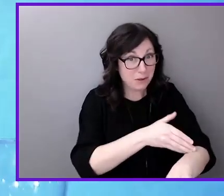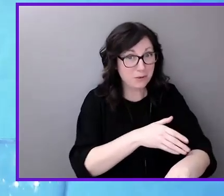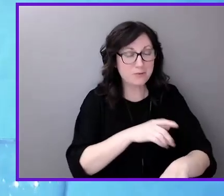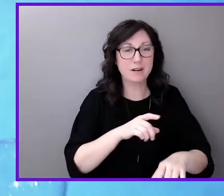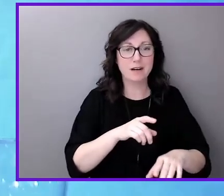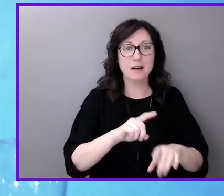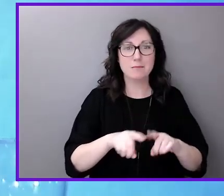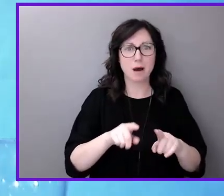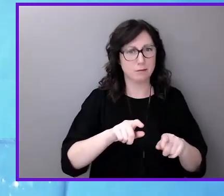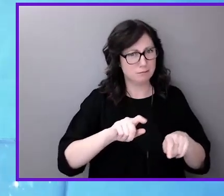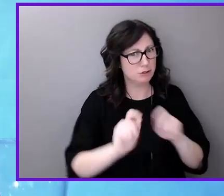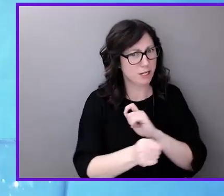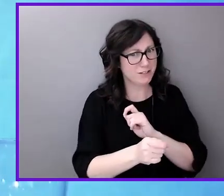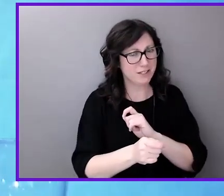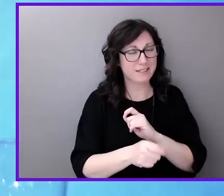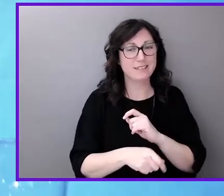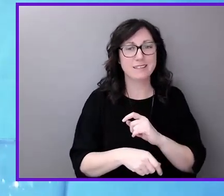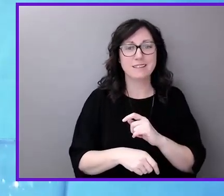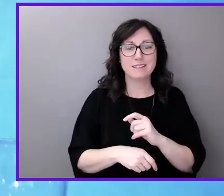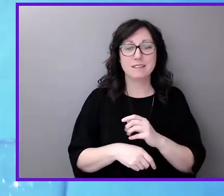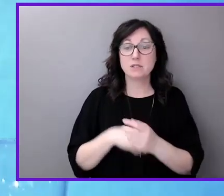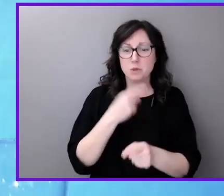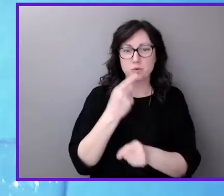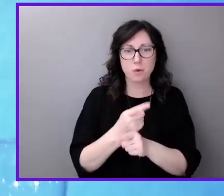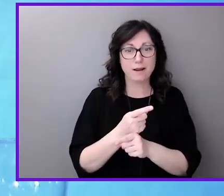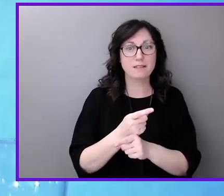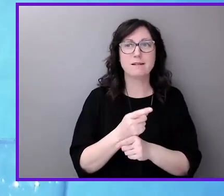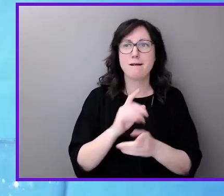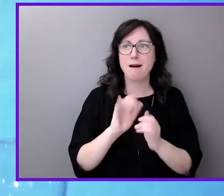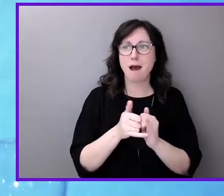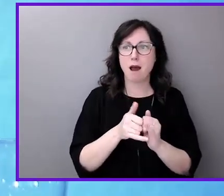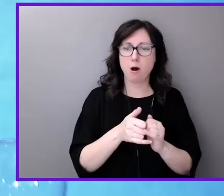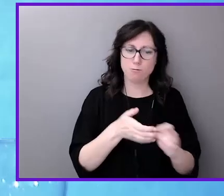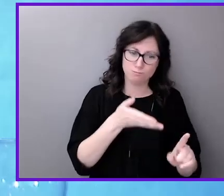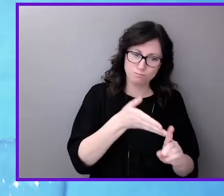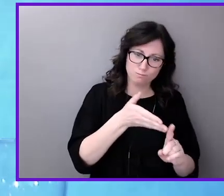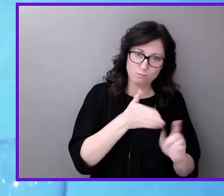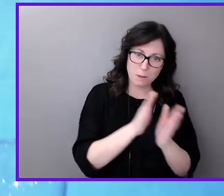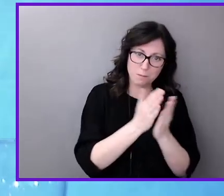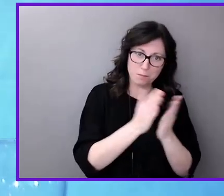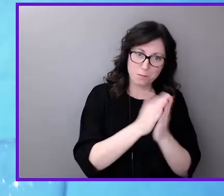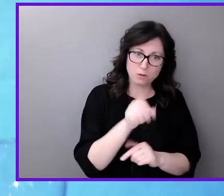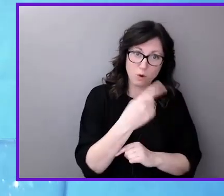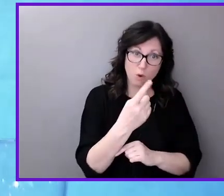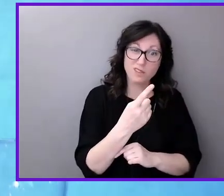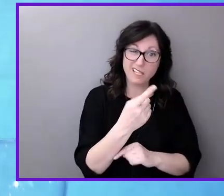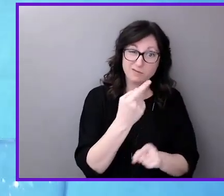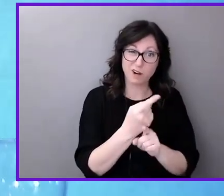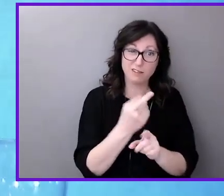And you’re right. The question of diversifying that sector that has been quite centralized